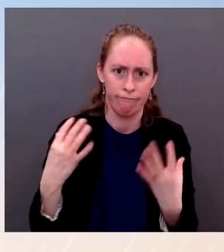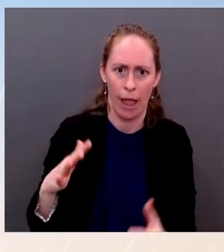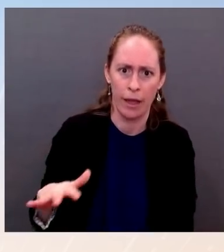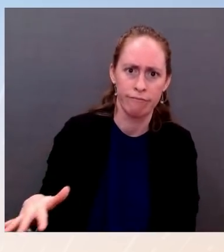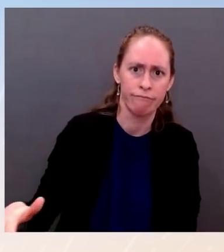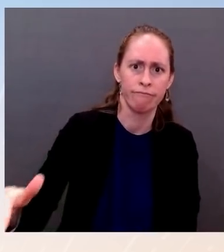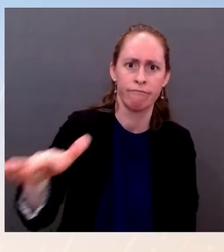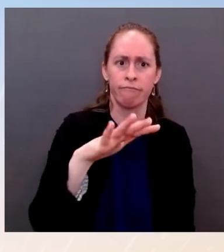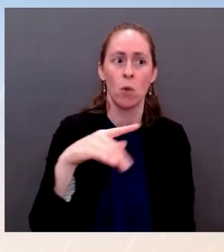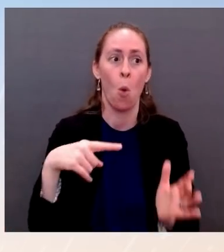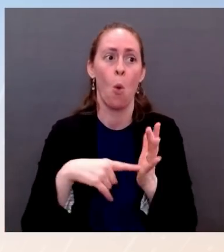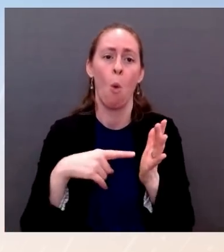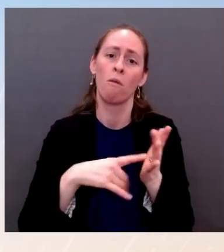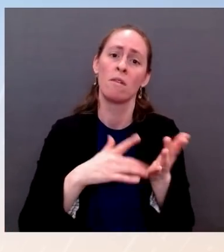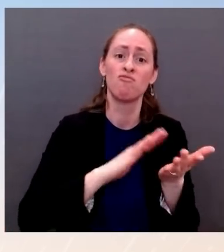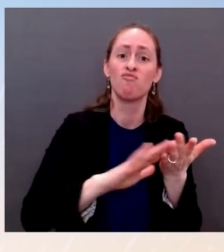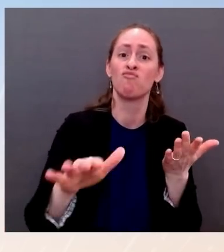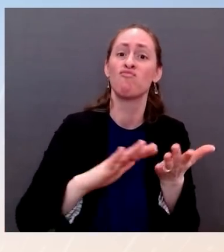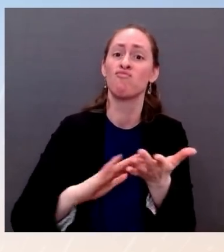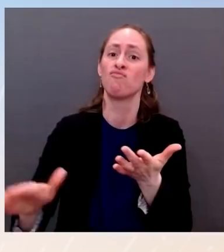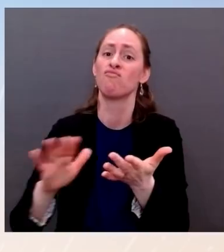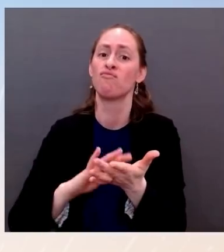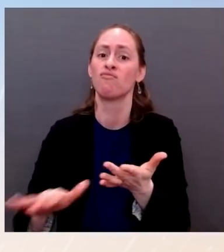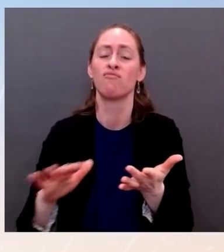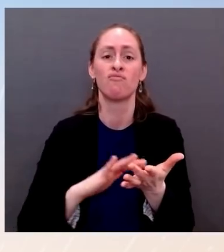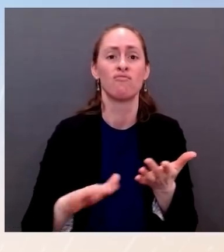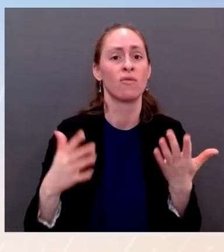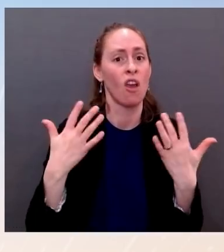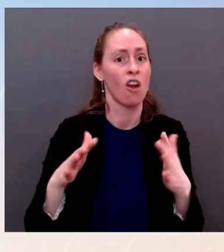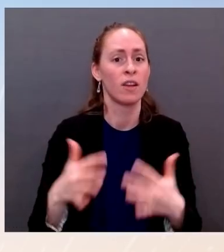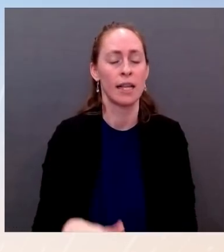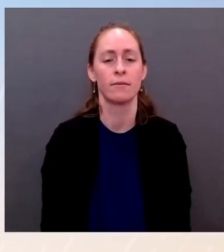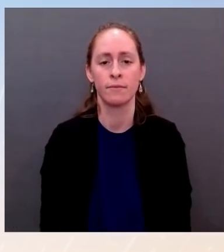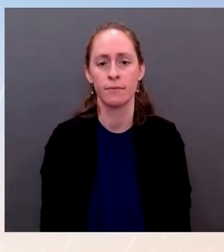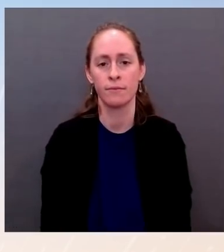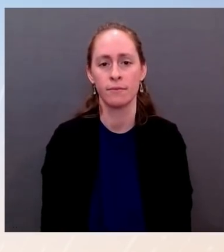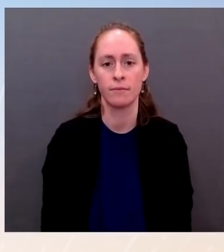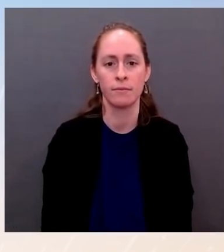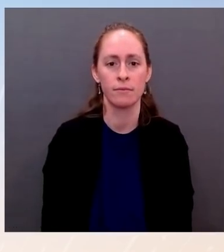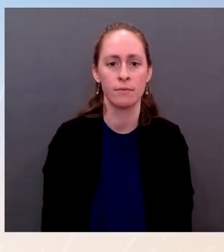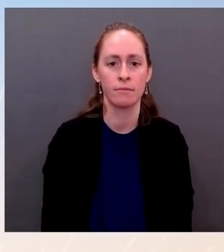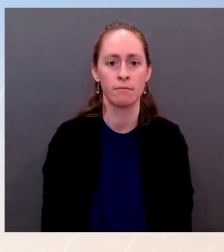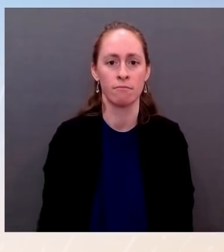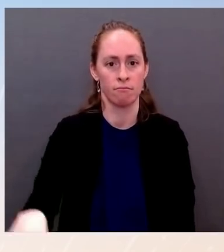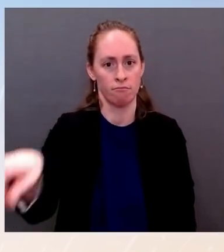in federal student loans, and he extended the hiatus of payment